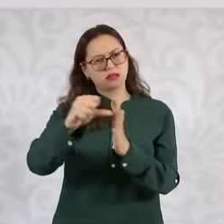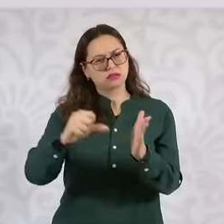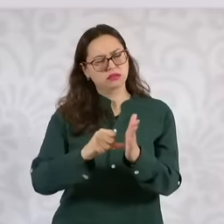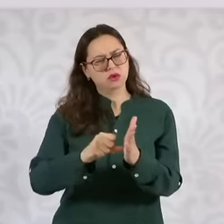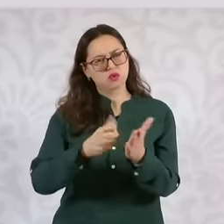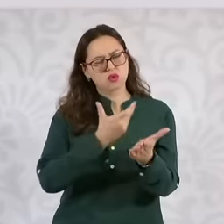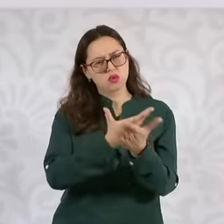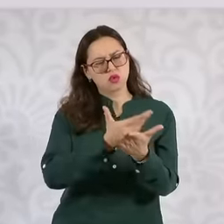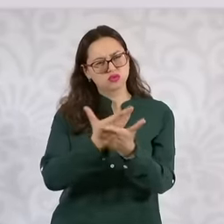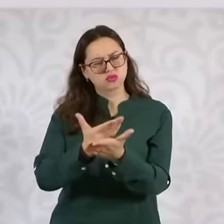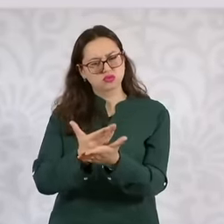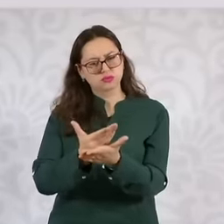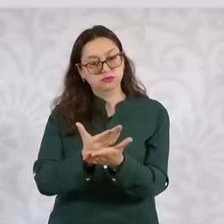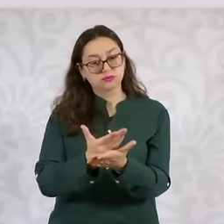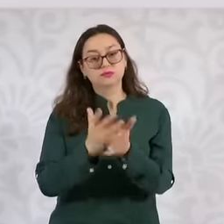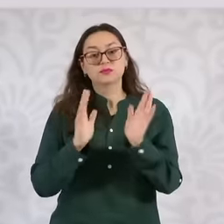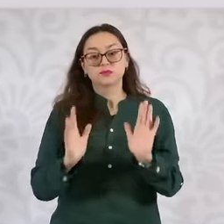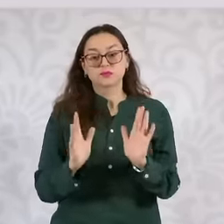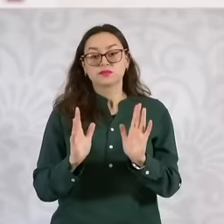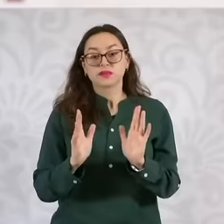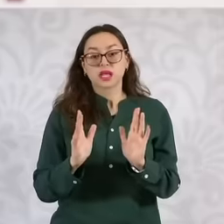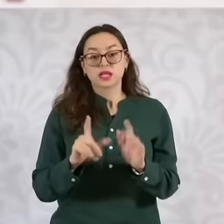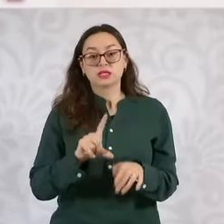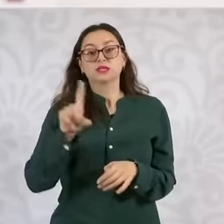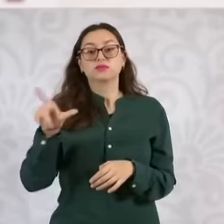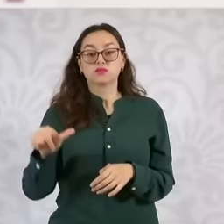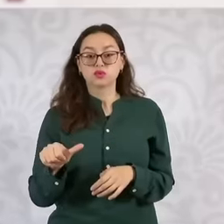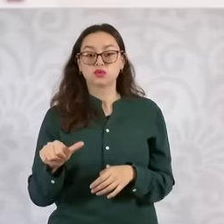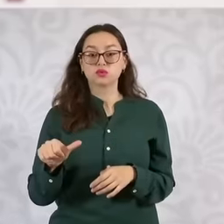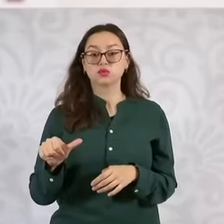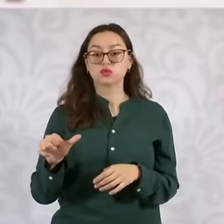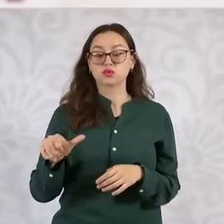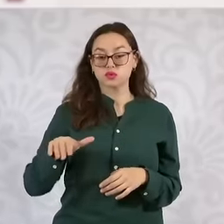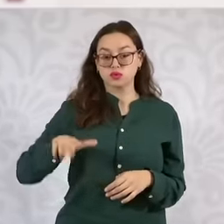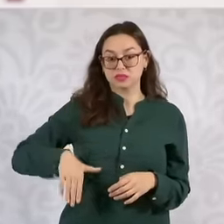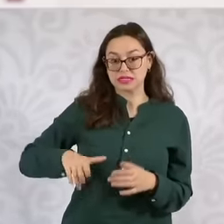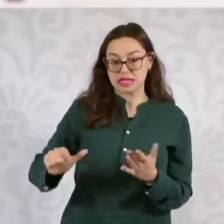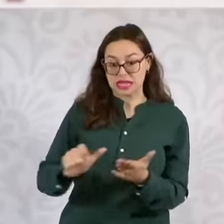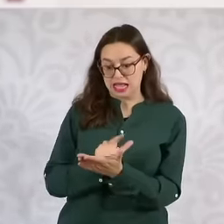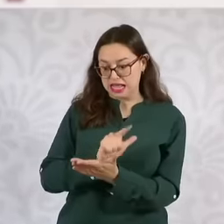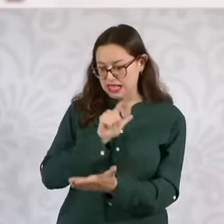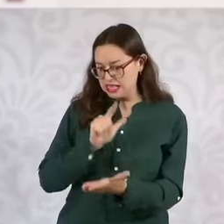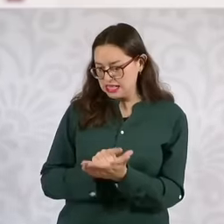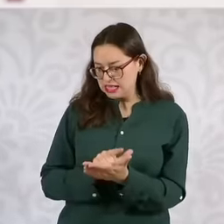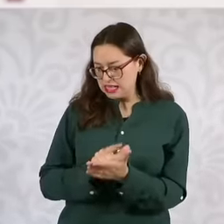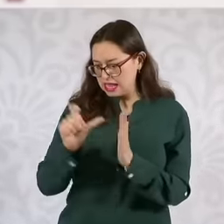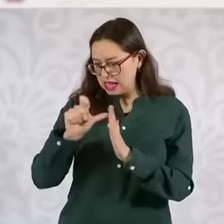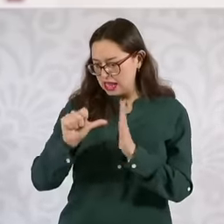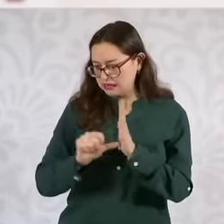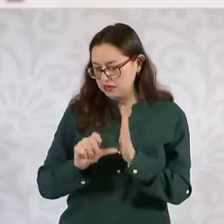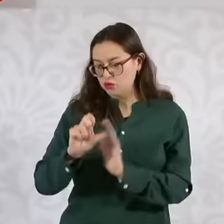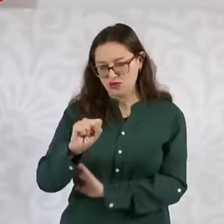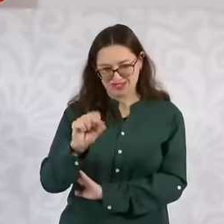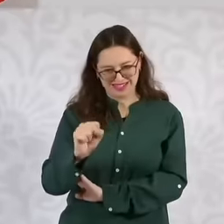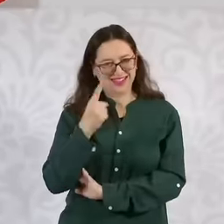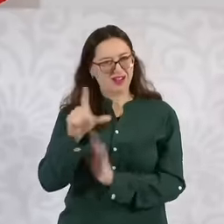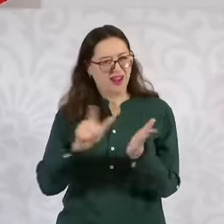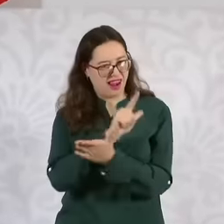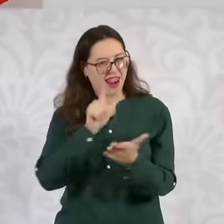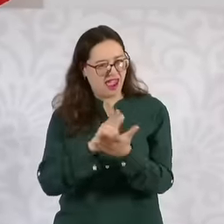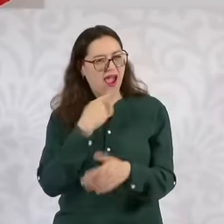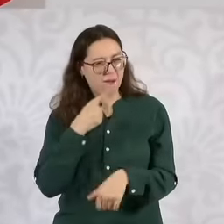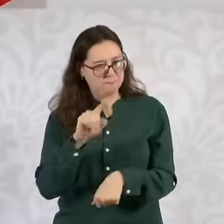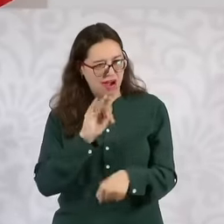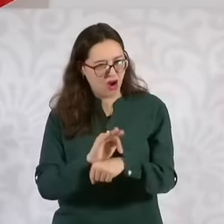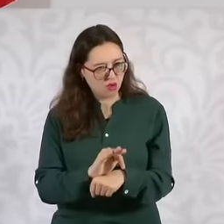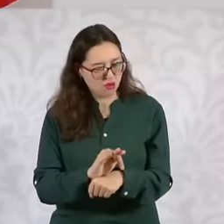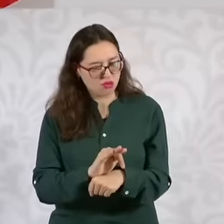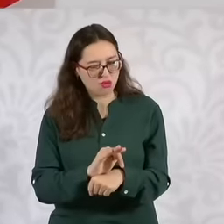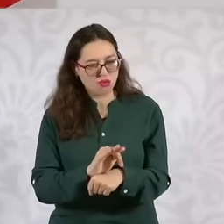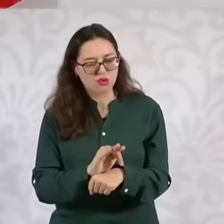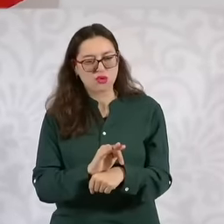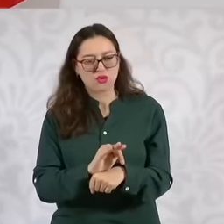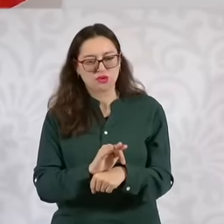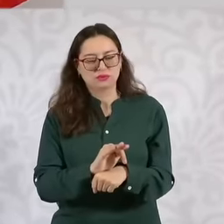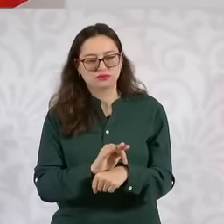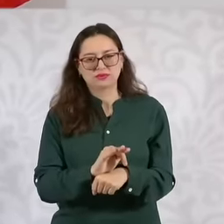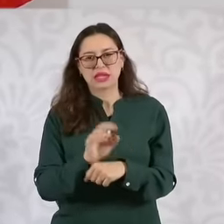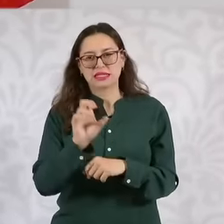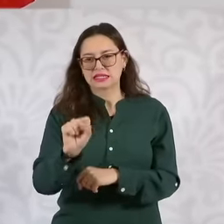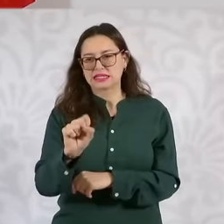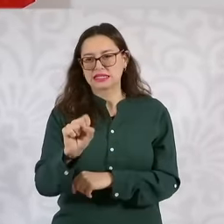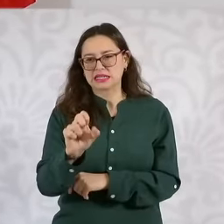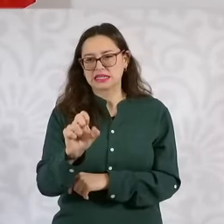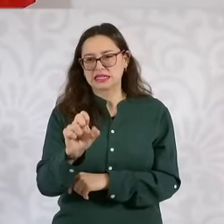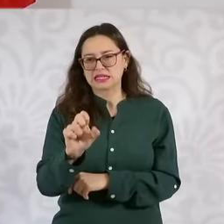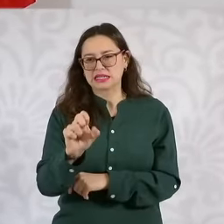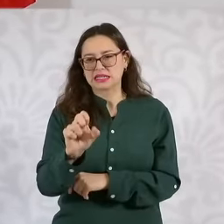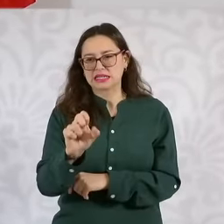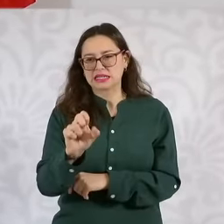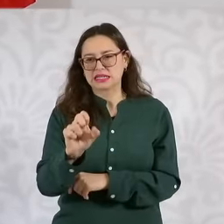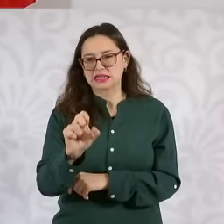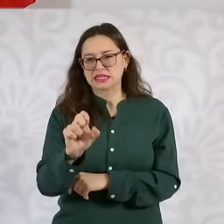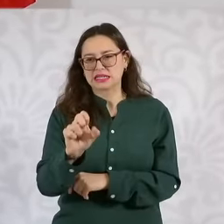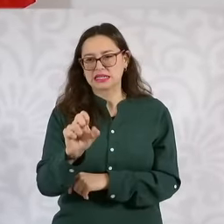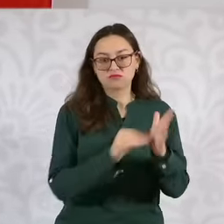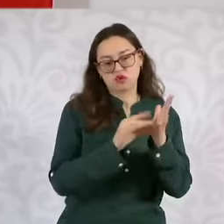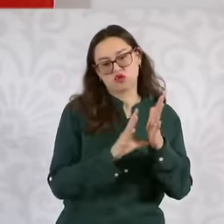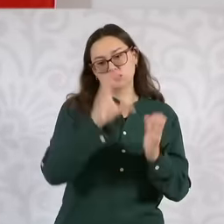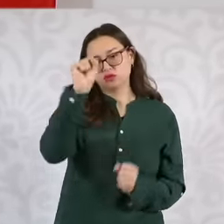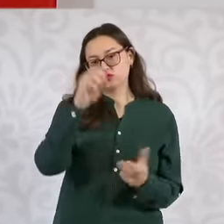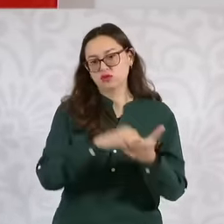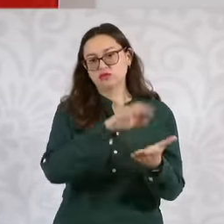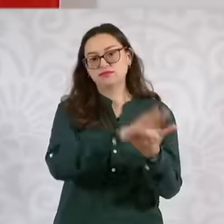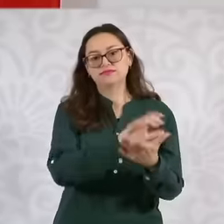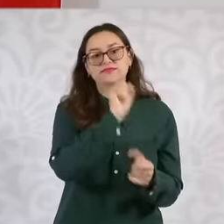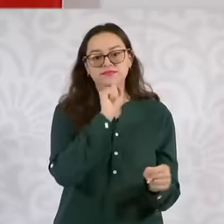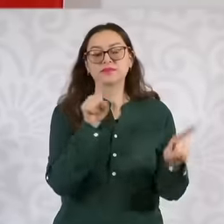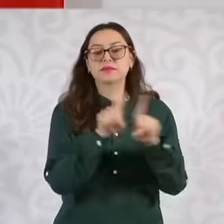What we read here about article 61, paragraph, is in the Constitution to reinforce that